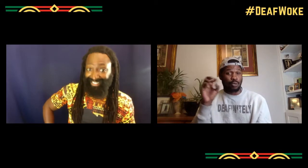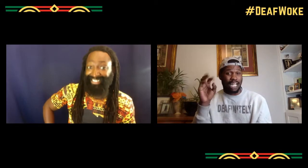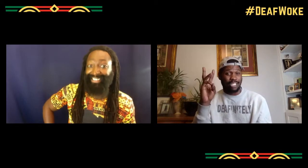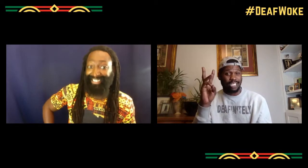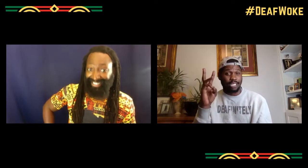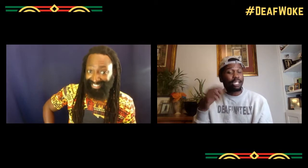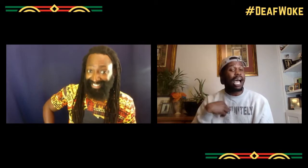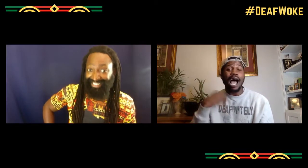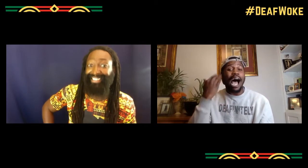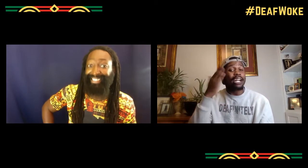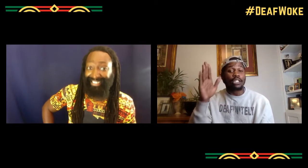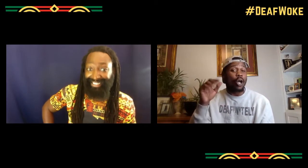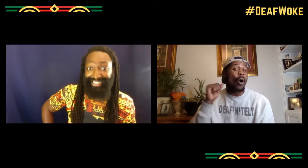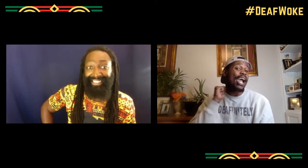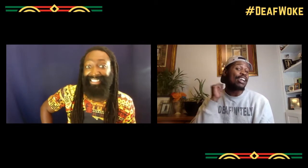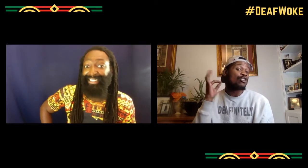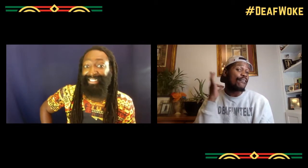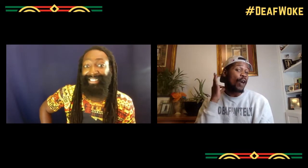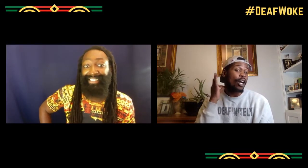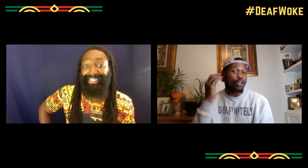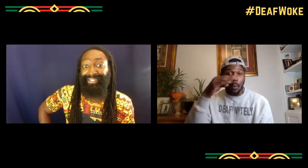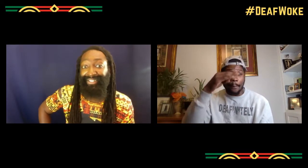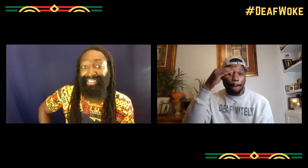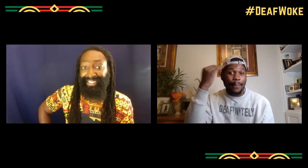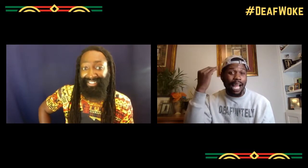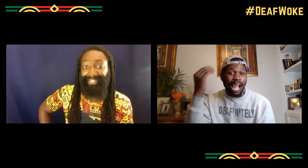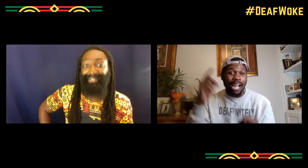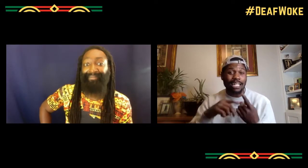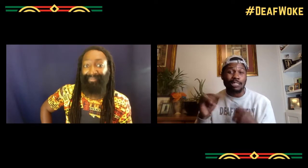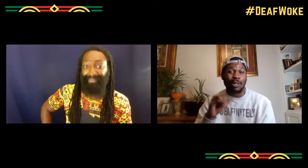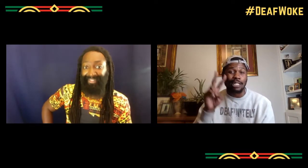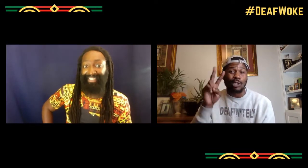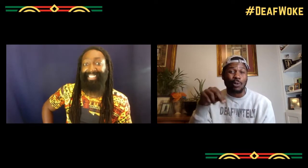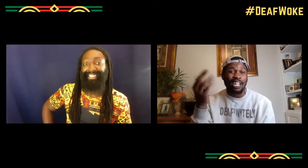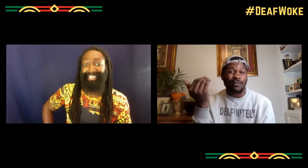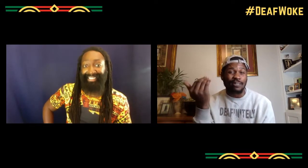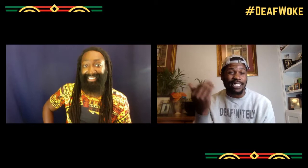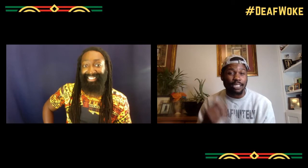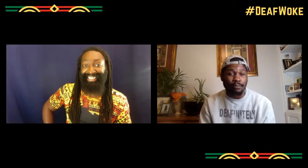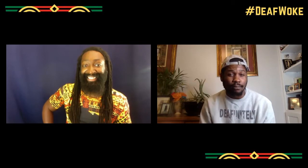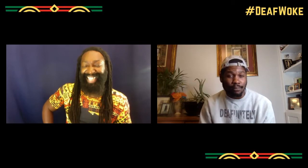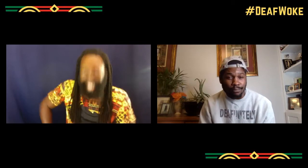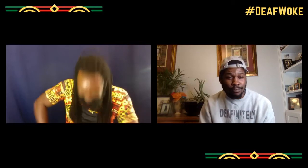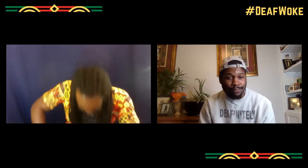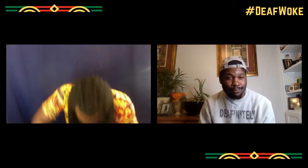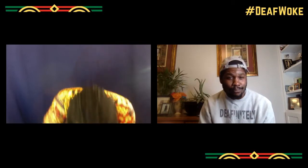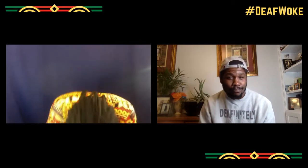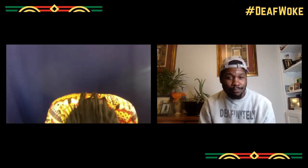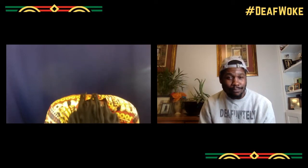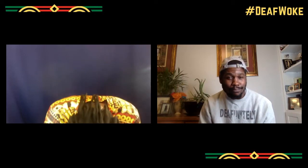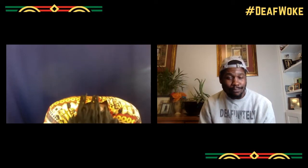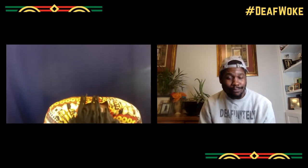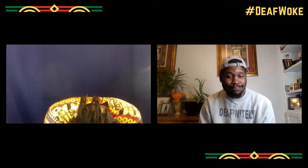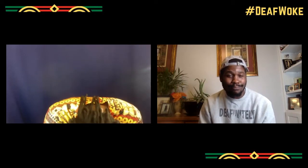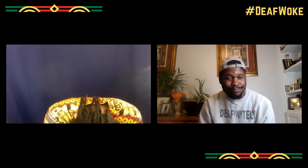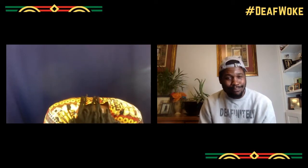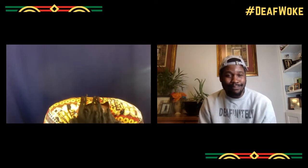In 2006 when when I enrolled at Gallaudet. I didn't know Adrian Foster, was black until 2015.